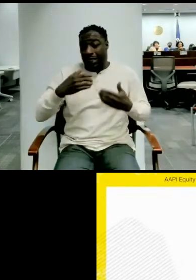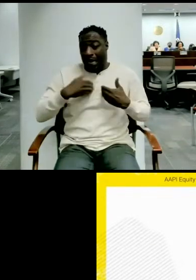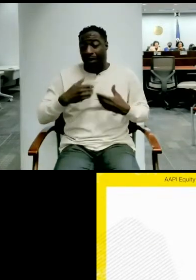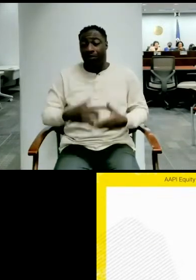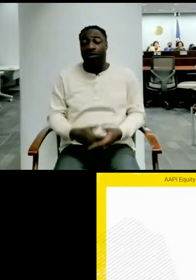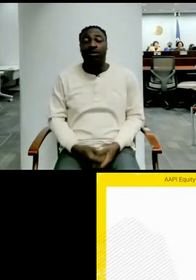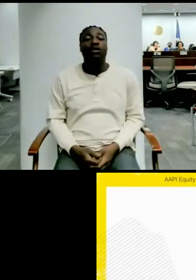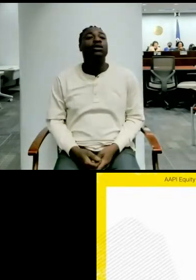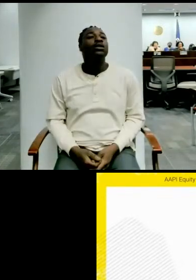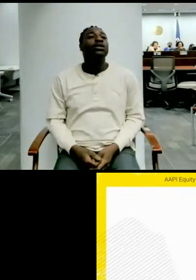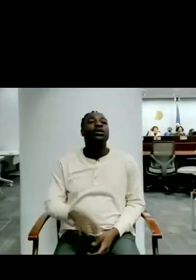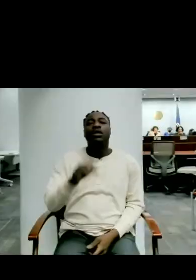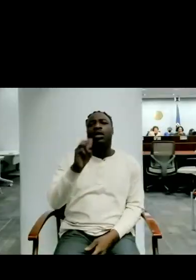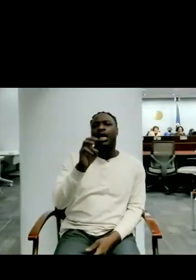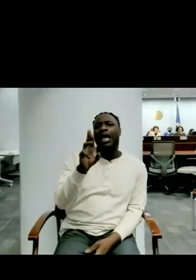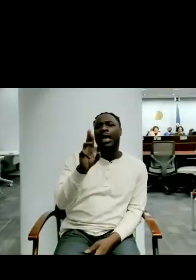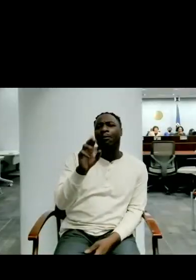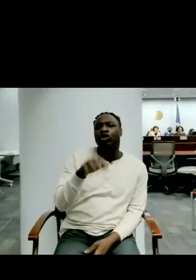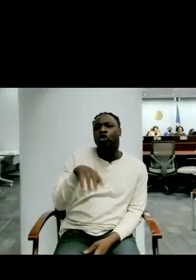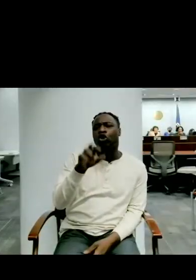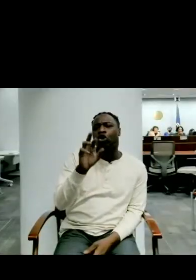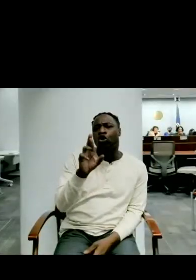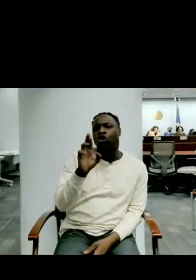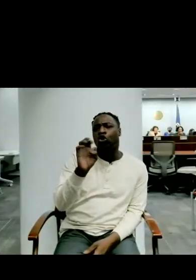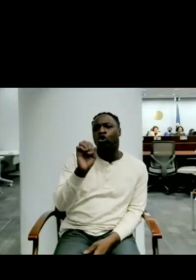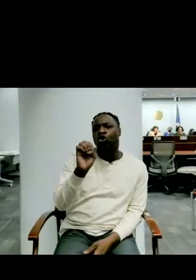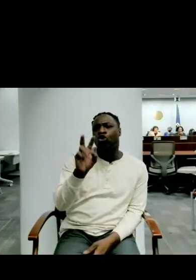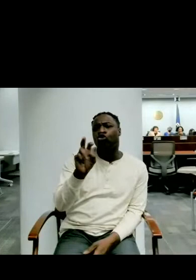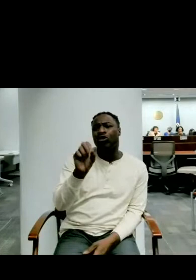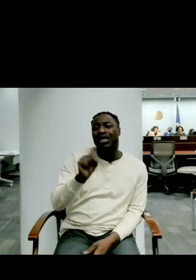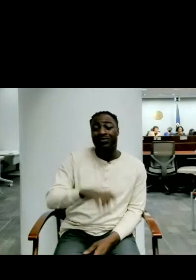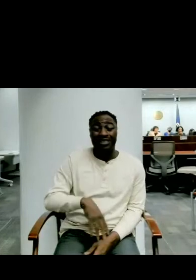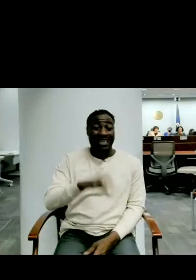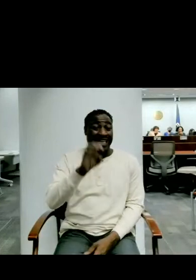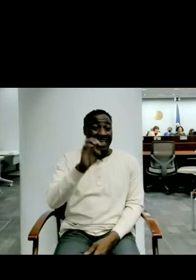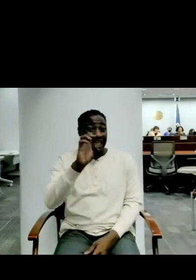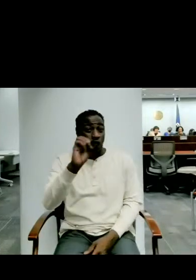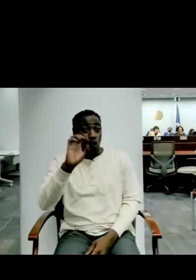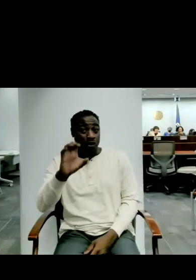Um, let me turn to Mr. Reaves, um the EEOC has long taken the